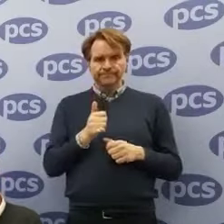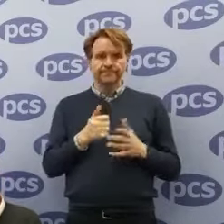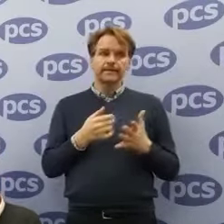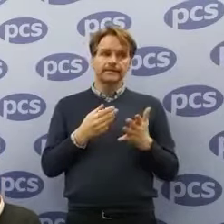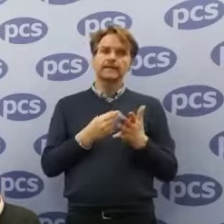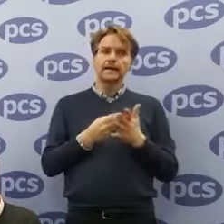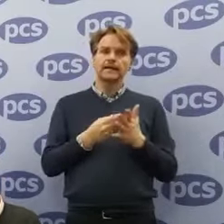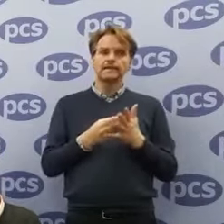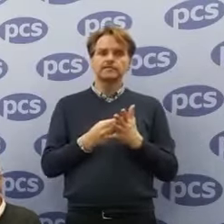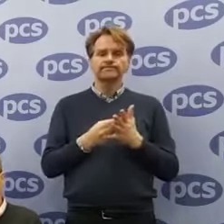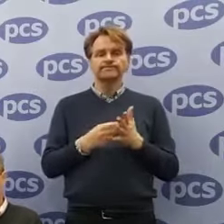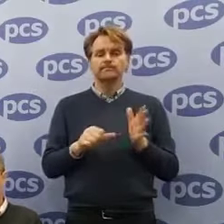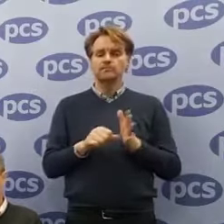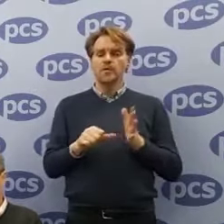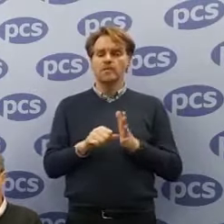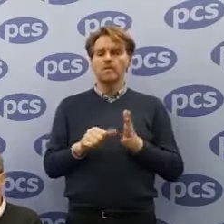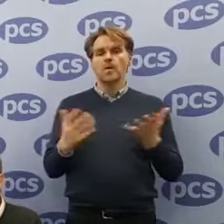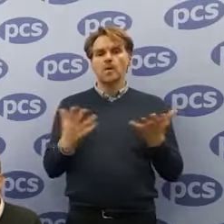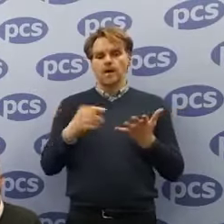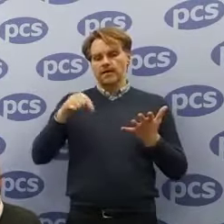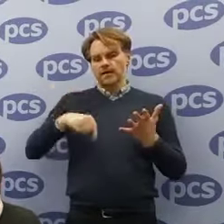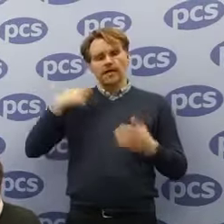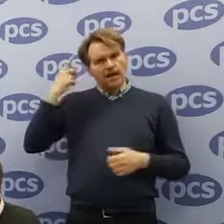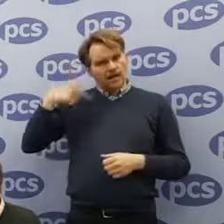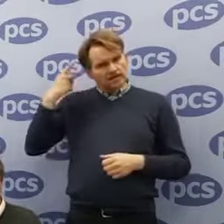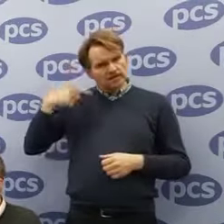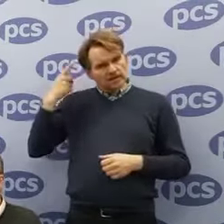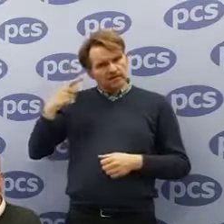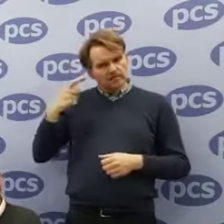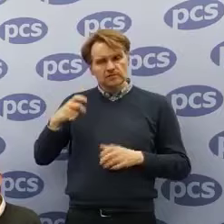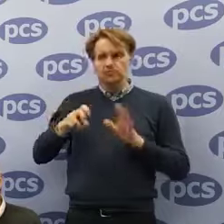people living in London, whether that's the cost of transport, the cost of